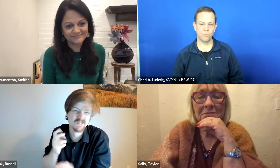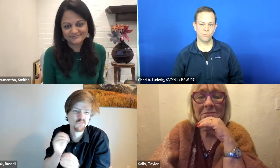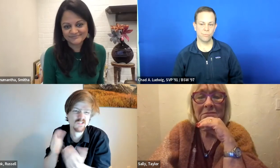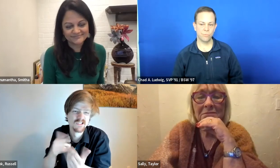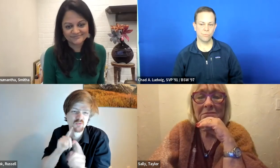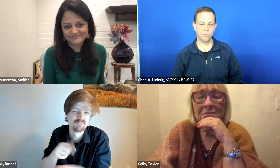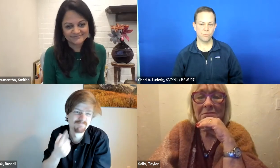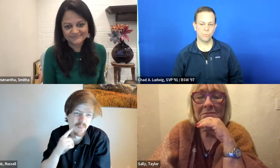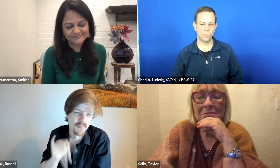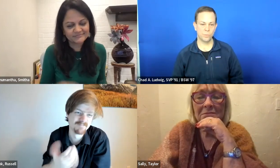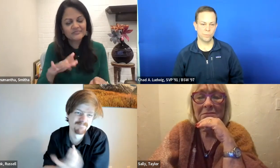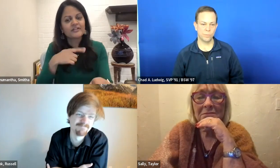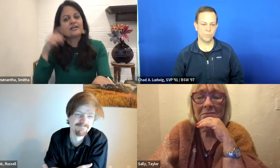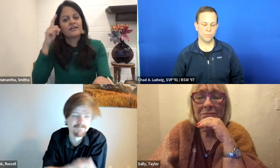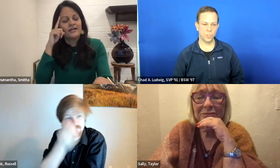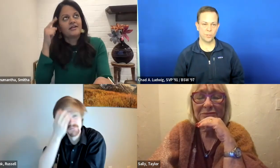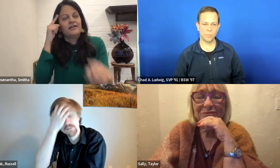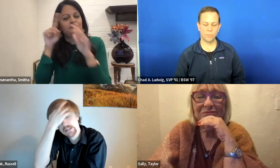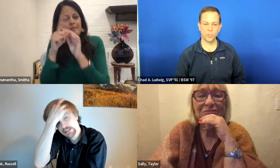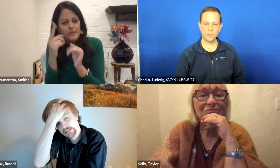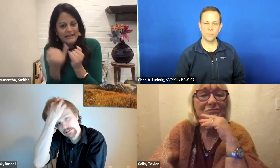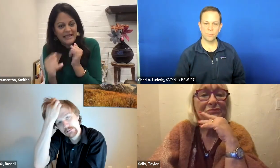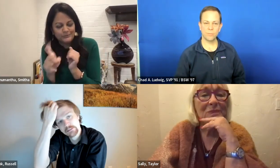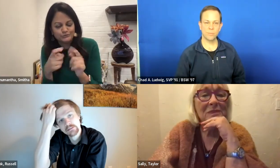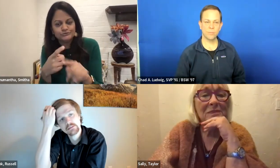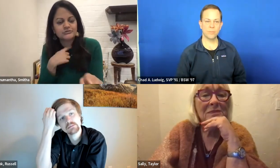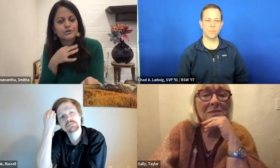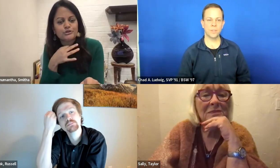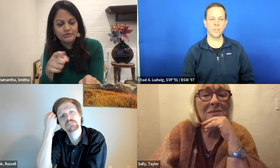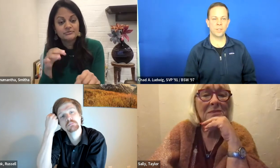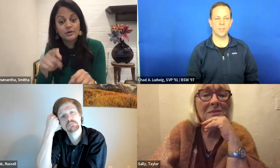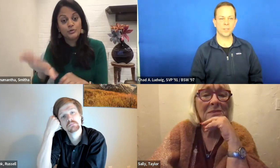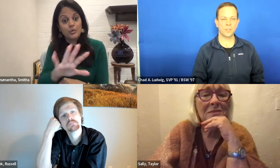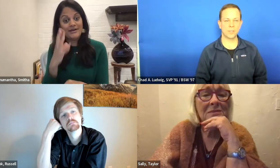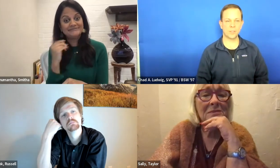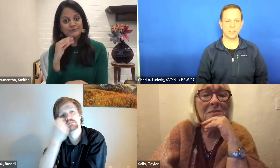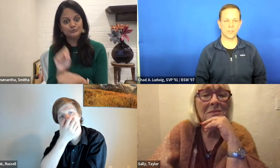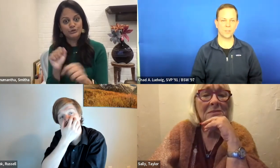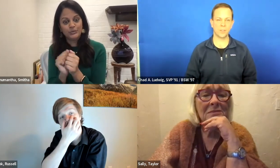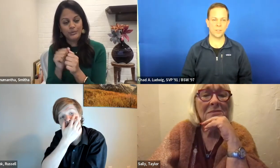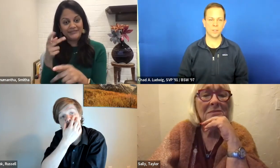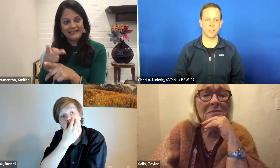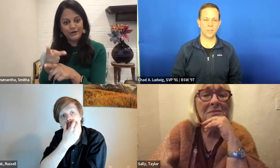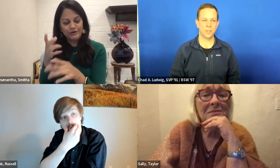on a lot of opportunities for resources, but, again, there's no easy answer for that. Oh, you just made me think of another question.